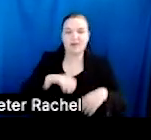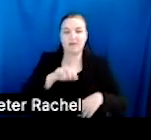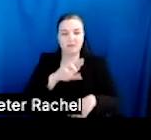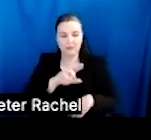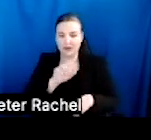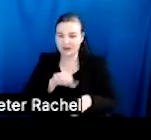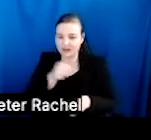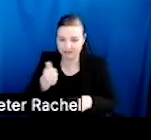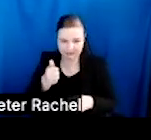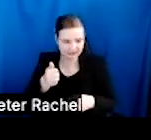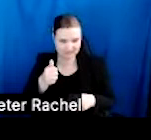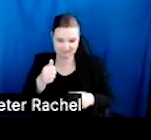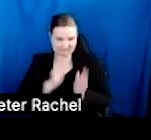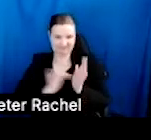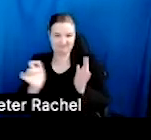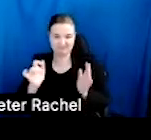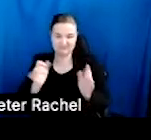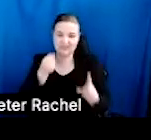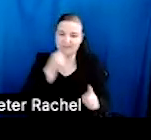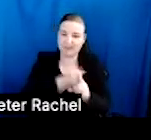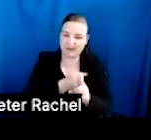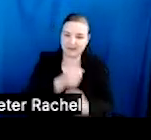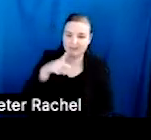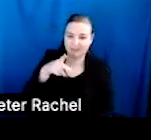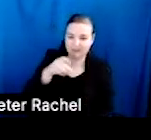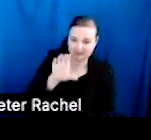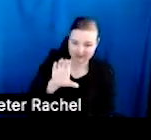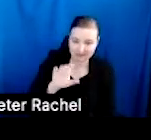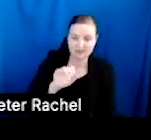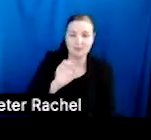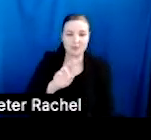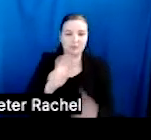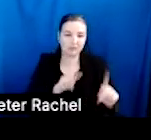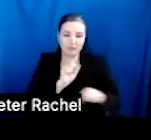working-class staff in lower-level positions. Workers are expected to handle unmanageable